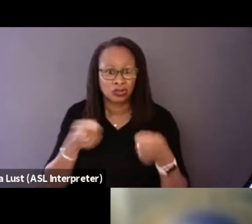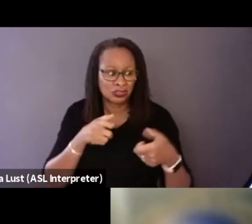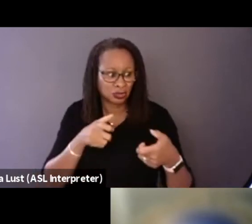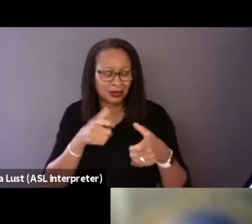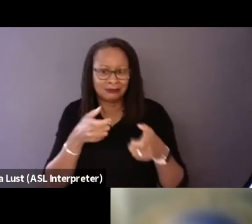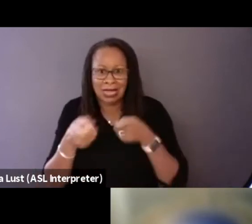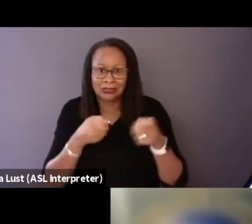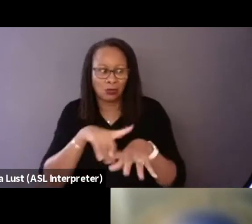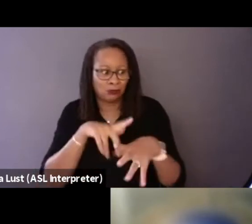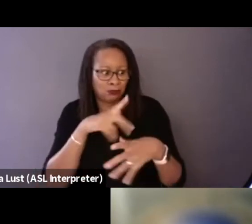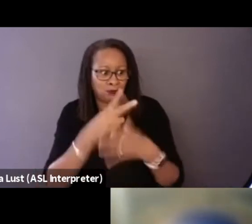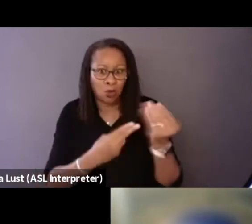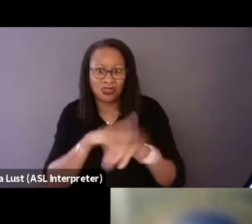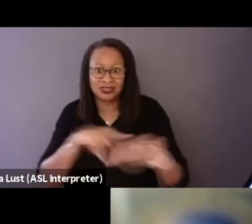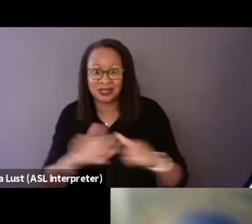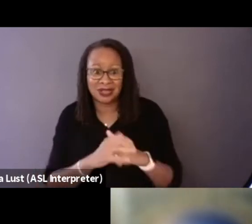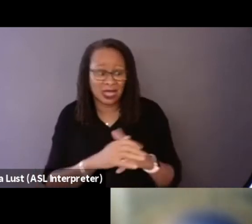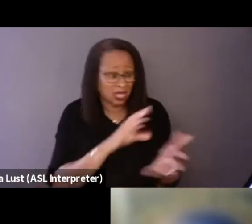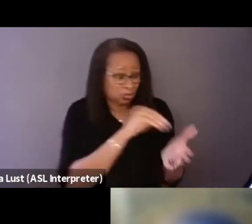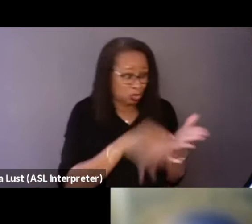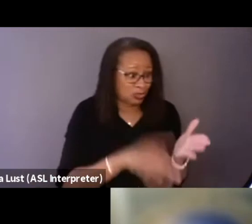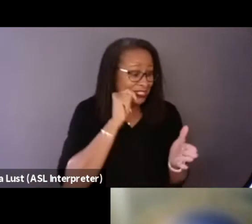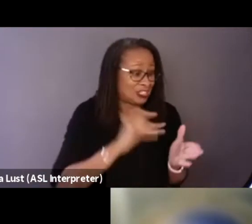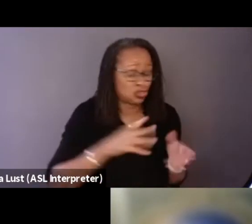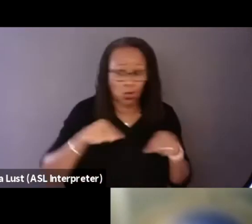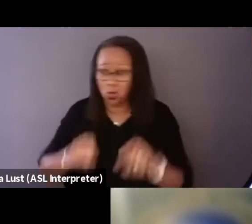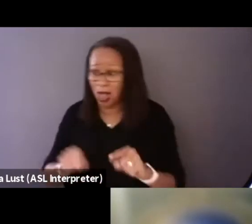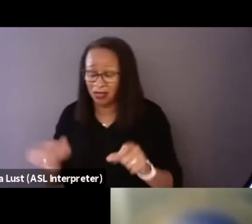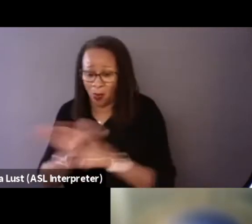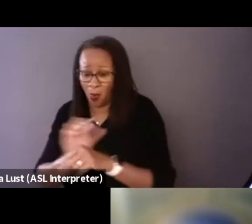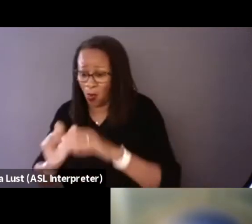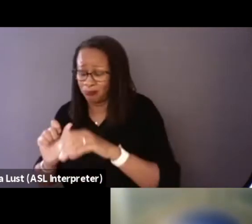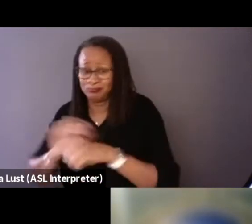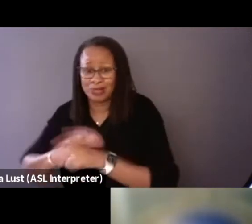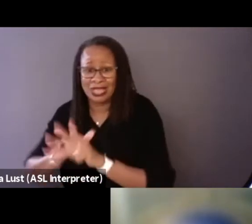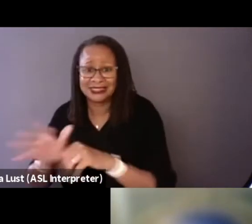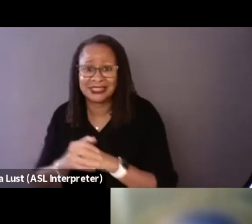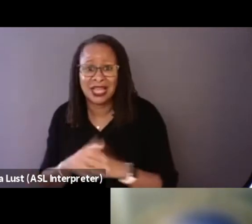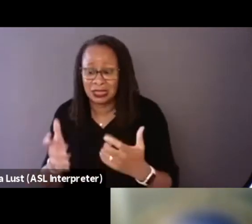being able to be as a student or a teenager while dealing in a whole pandemic, while carrying so many things.